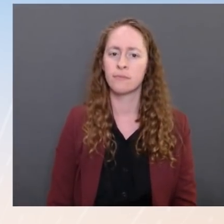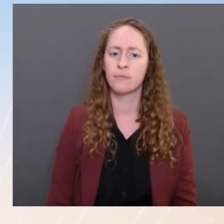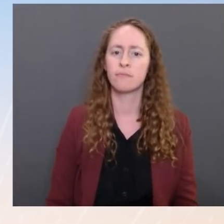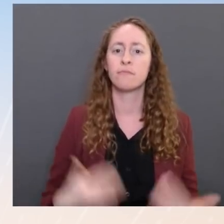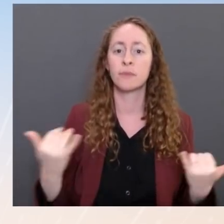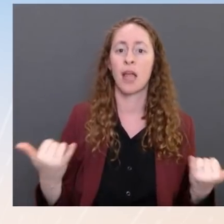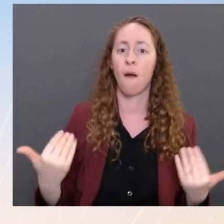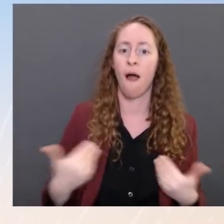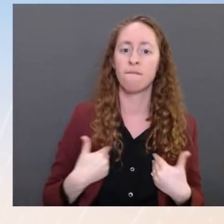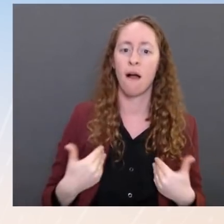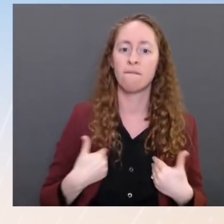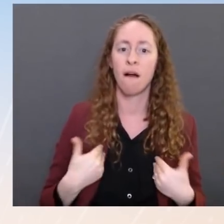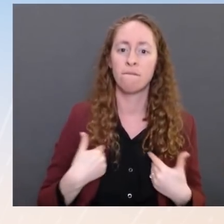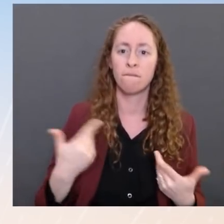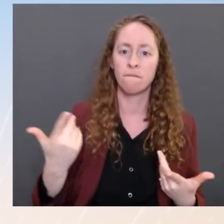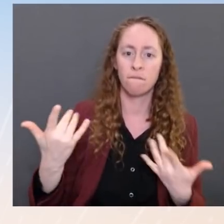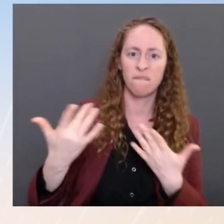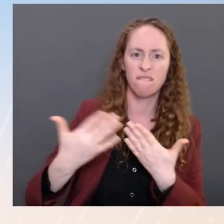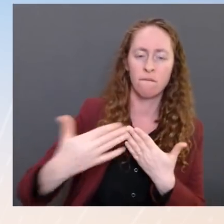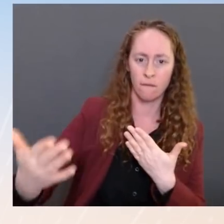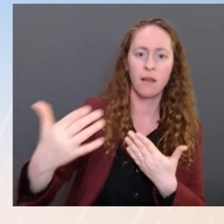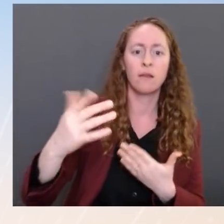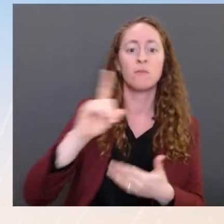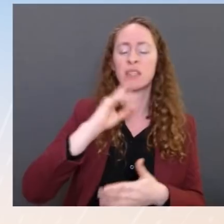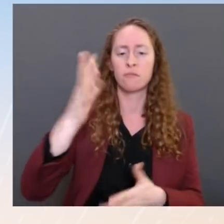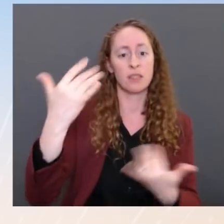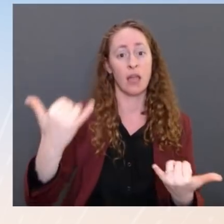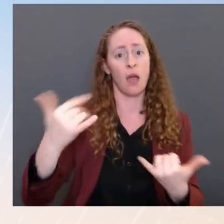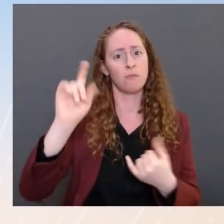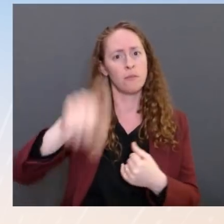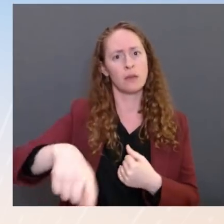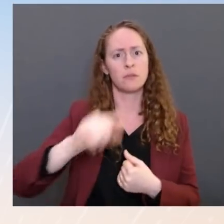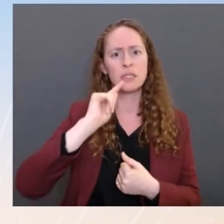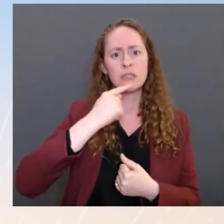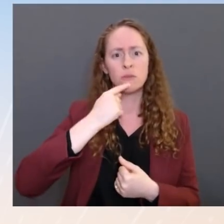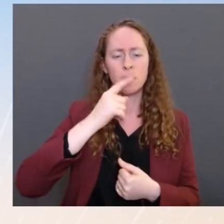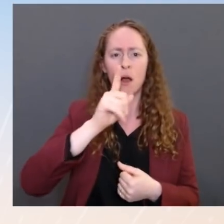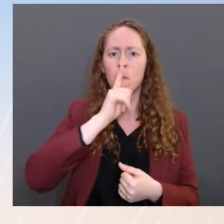Clearly, we don't want any parent to fear about not being able to provide formula to their child.